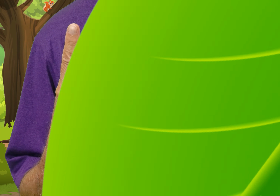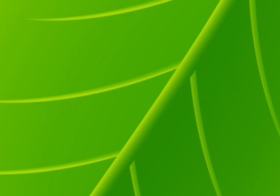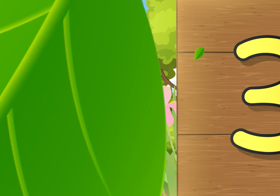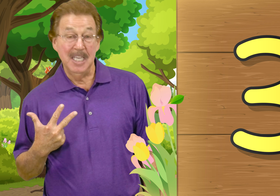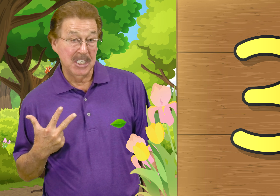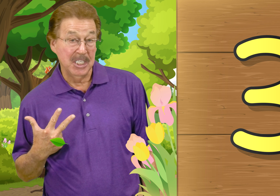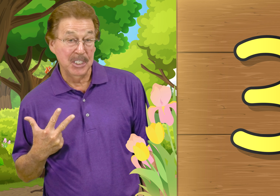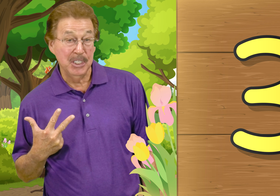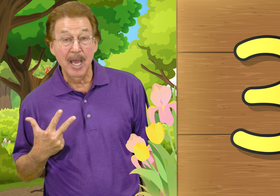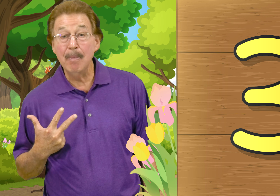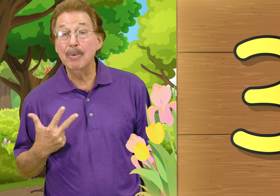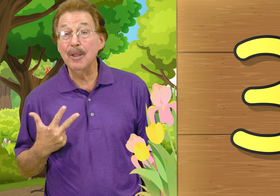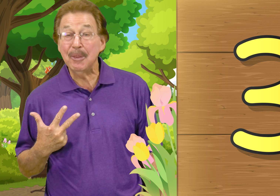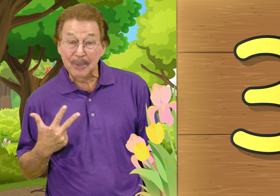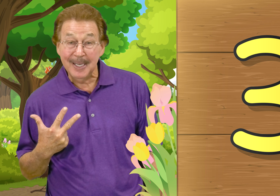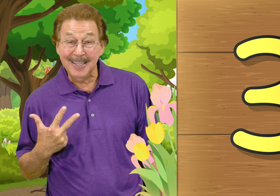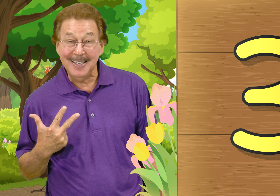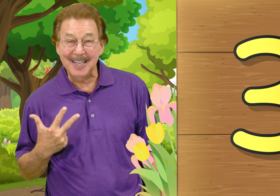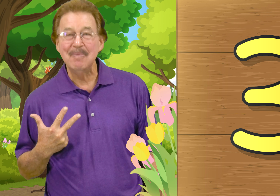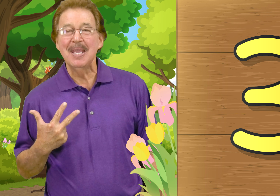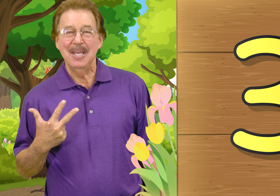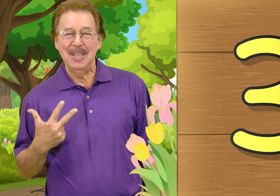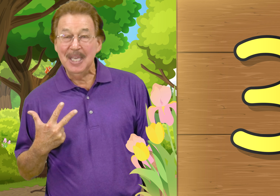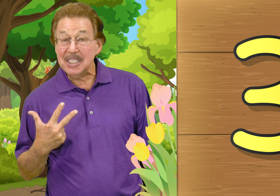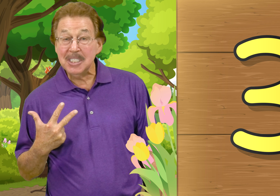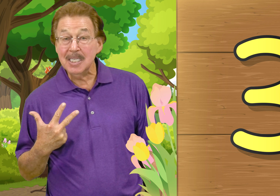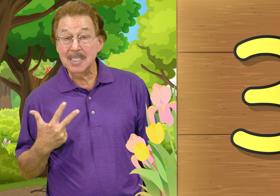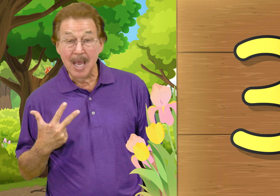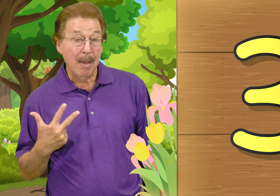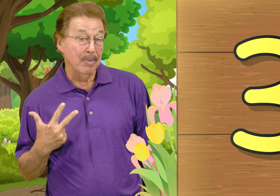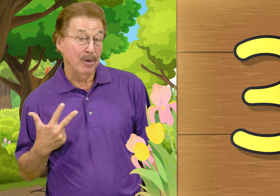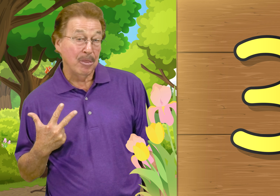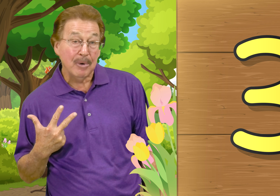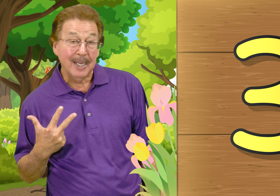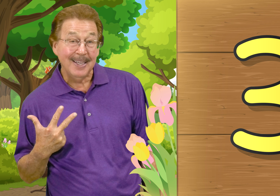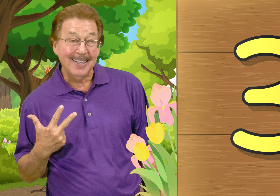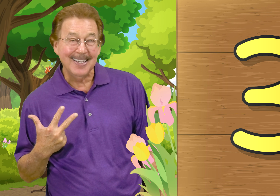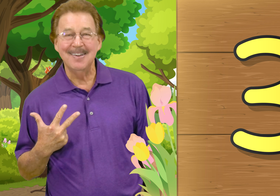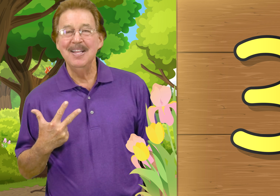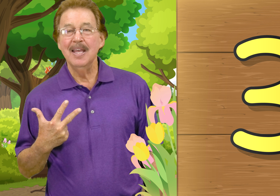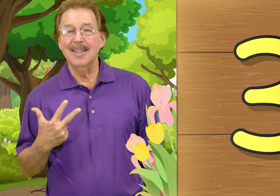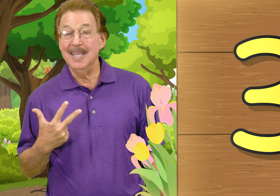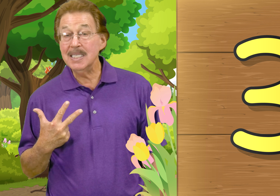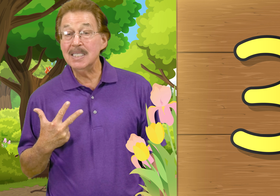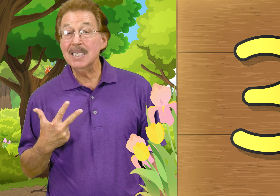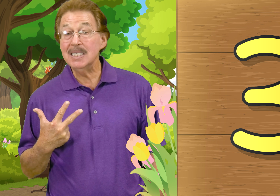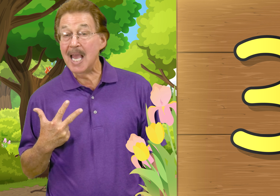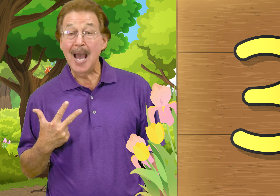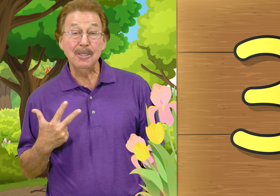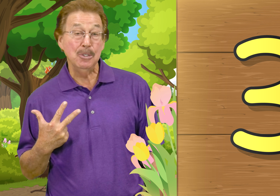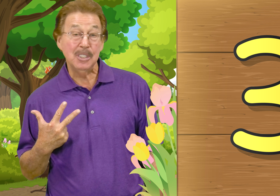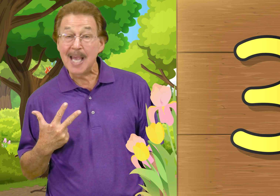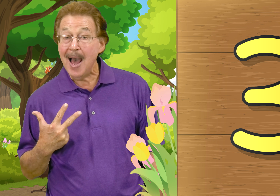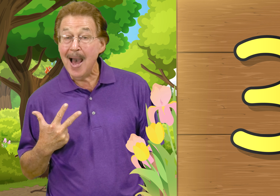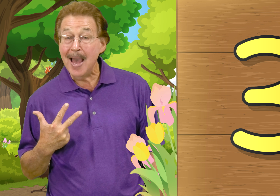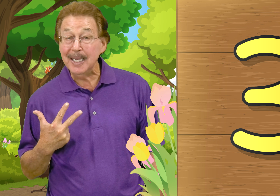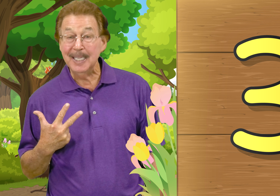This is number 3 This is how you sign it